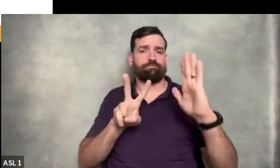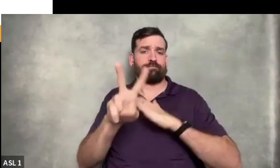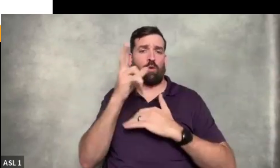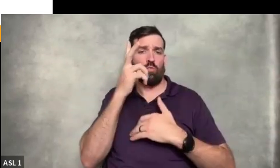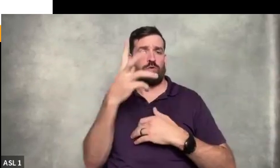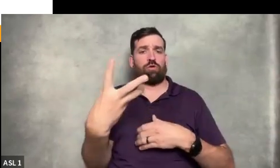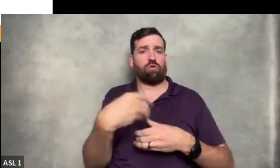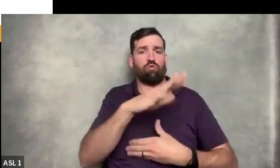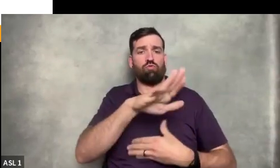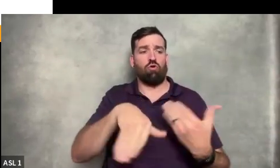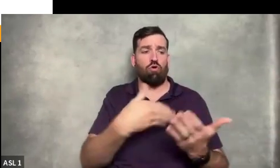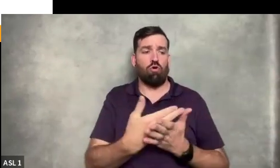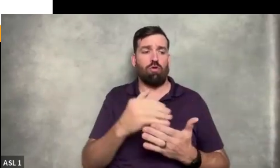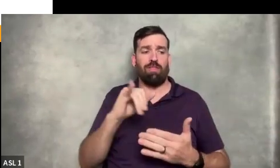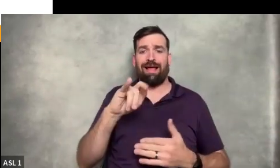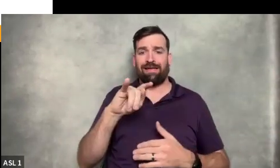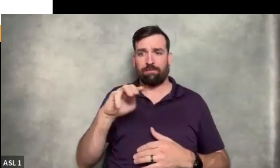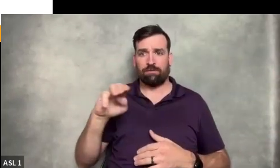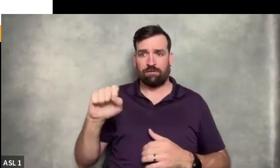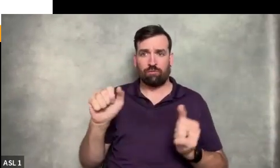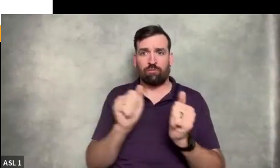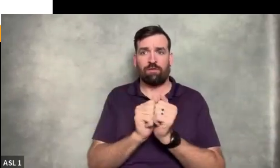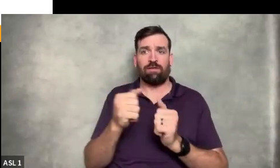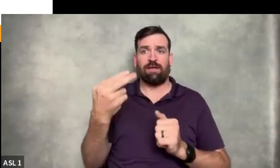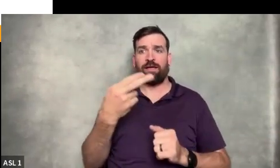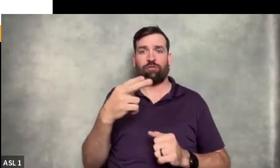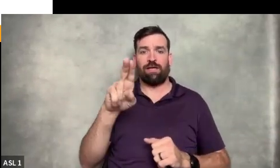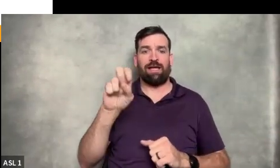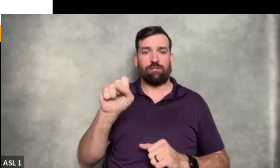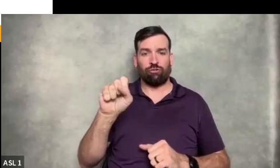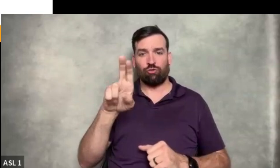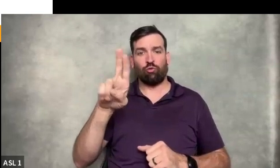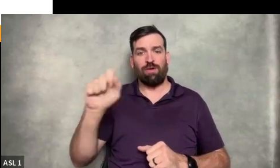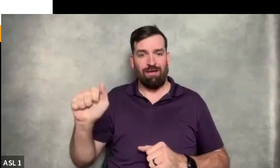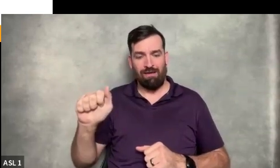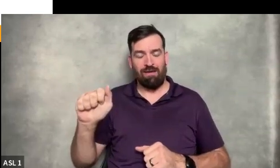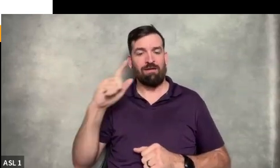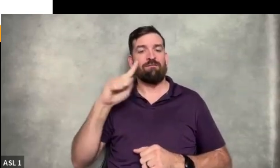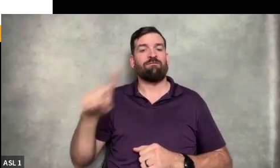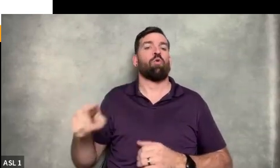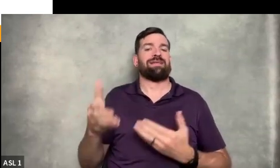items with each SUA in a single corrective action plan for ease of communication and